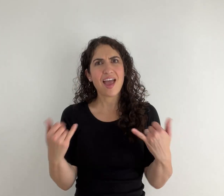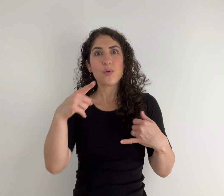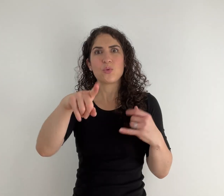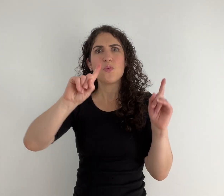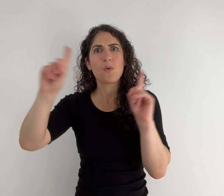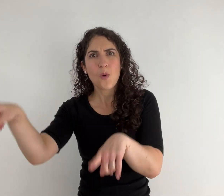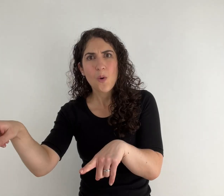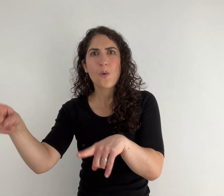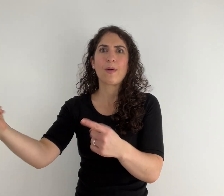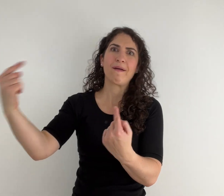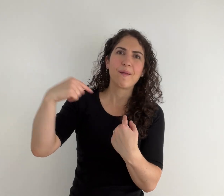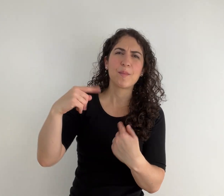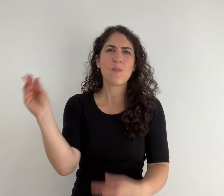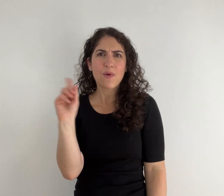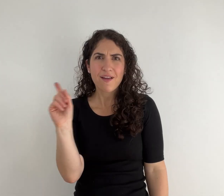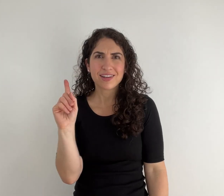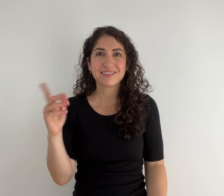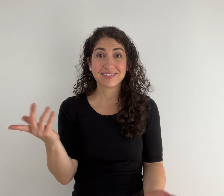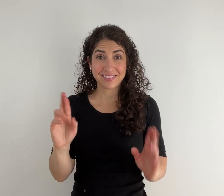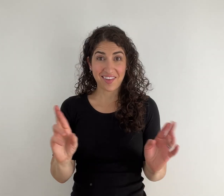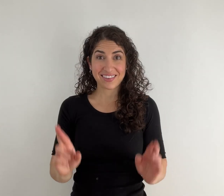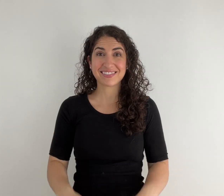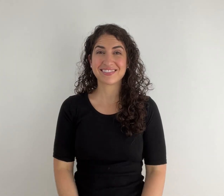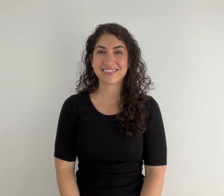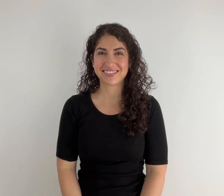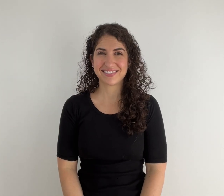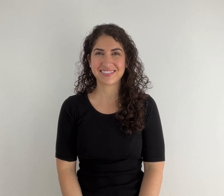OK, now, you go and come where? Ready?